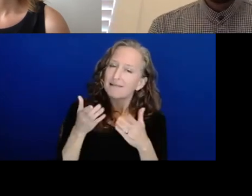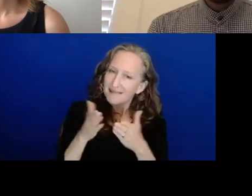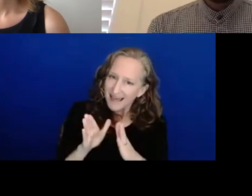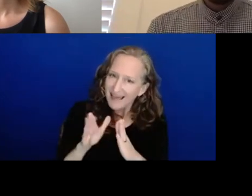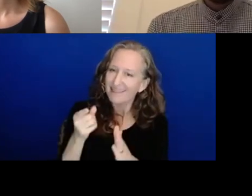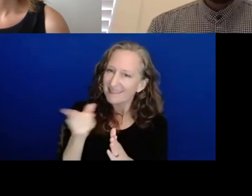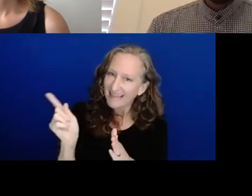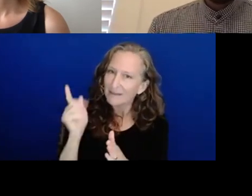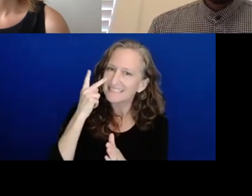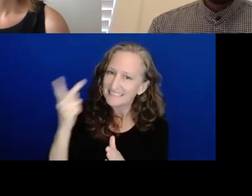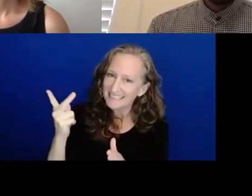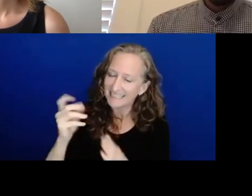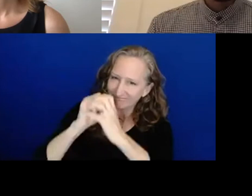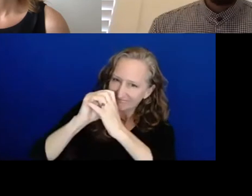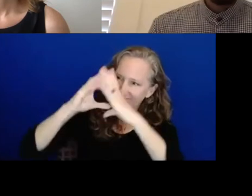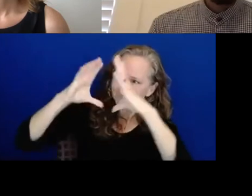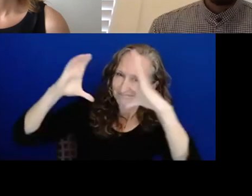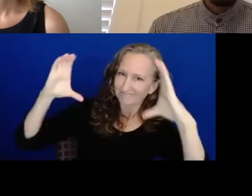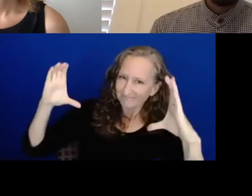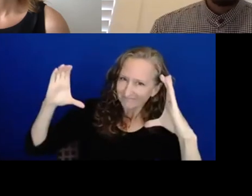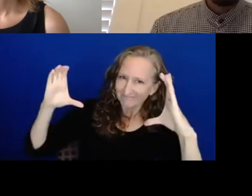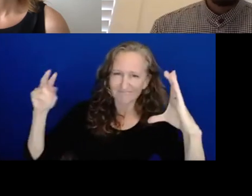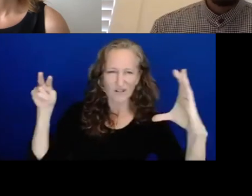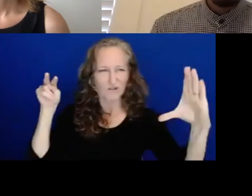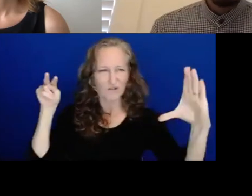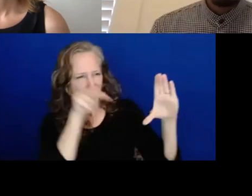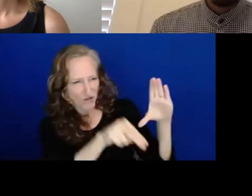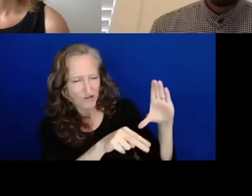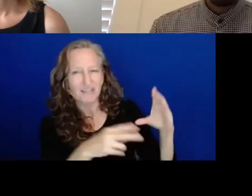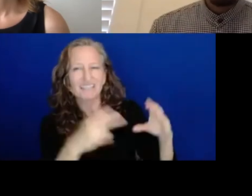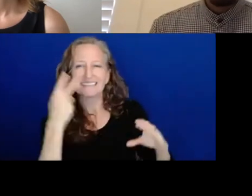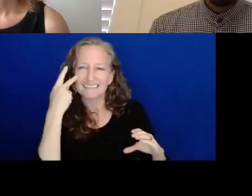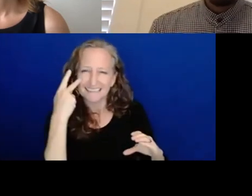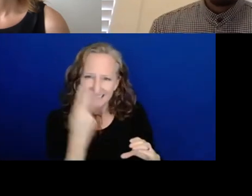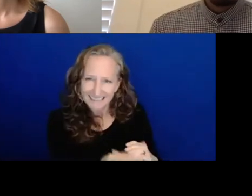forget what we're seeing. You know? To make sure that we don't return back to an exclusionary